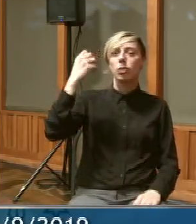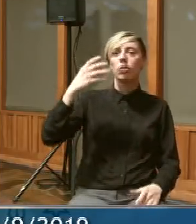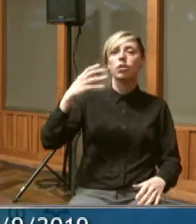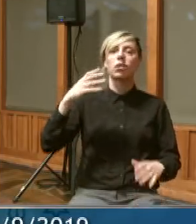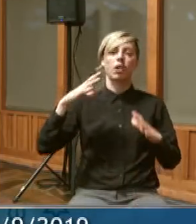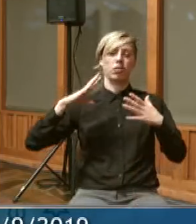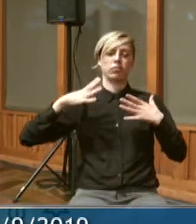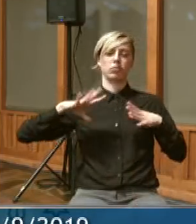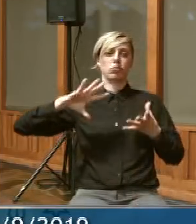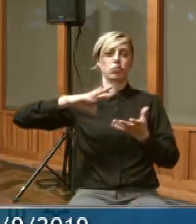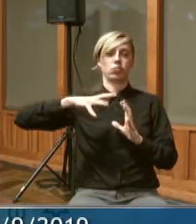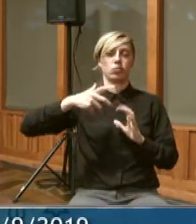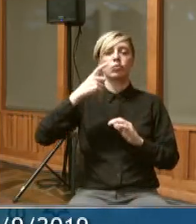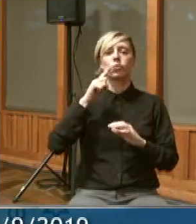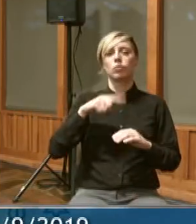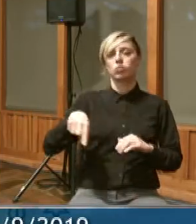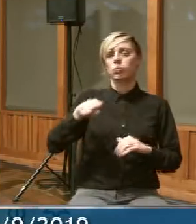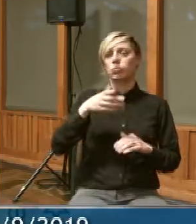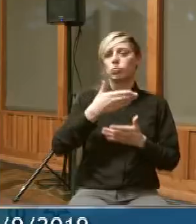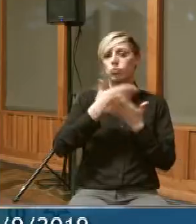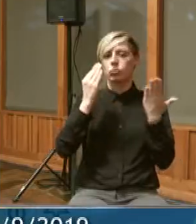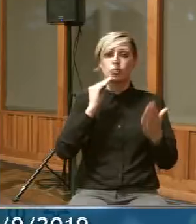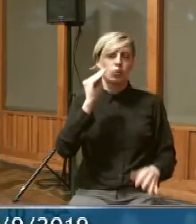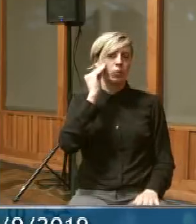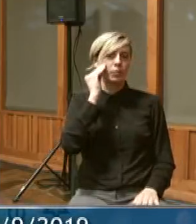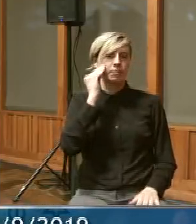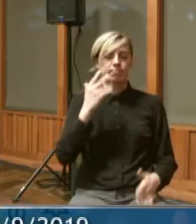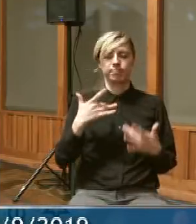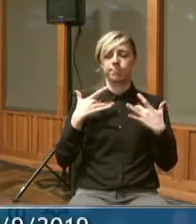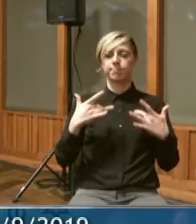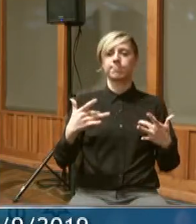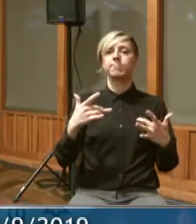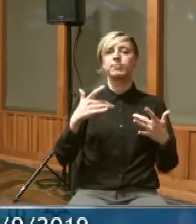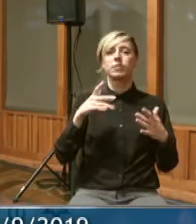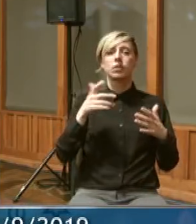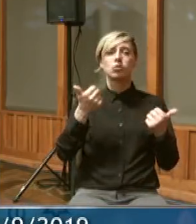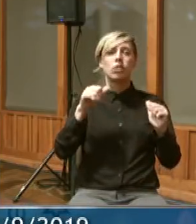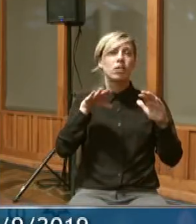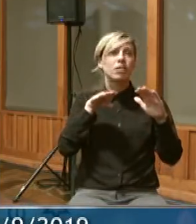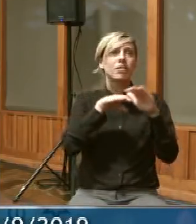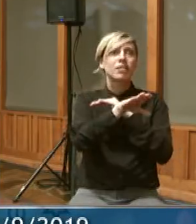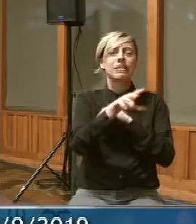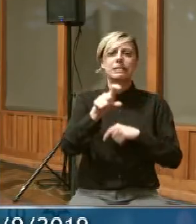NEED TO FUND INCREASED ACCESS TO ATTENDED OUTDOOR BATHROOMS, SHOWERS AND HOPEFULLY LAUNDRY FOR THE FOLKS LIVING OUTSIDE.